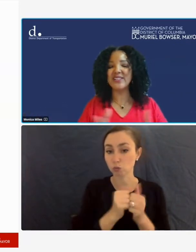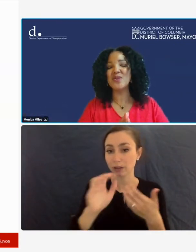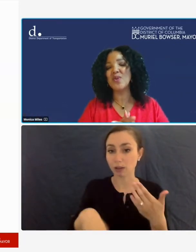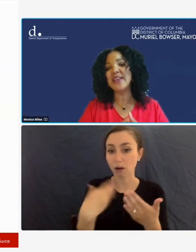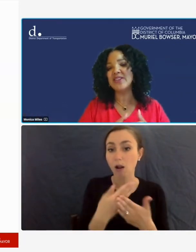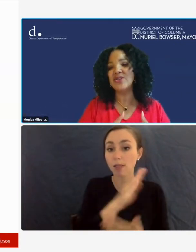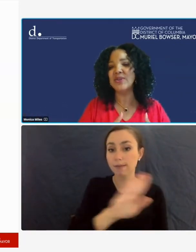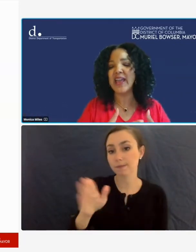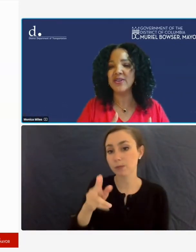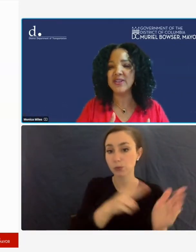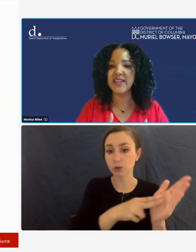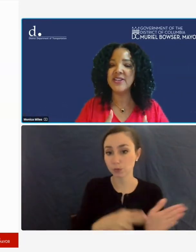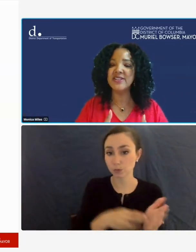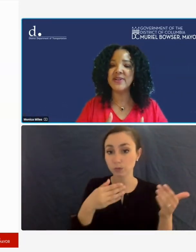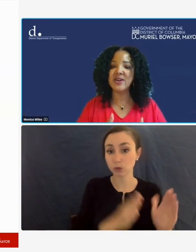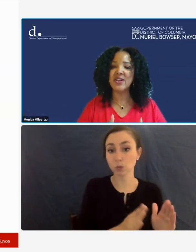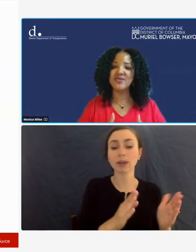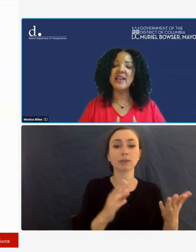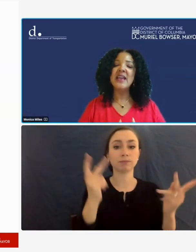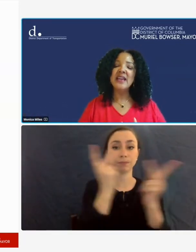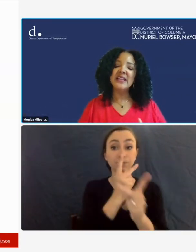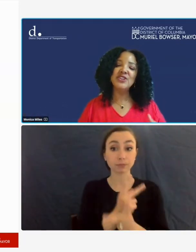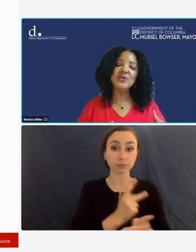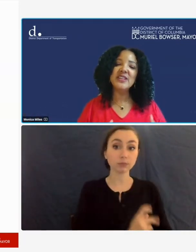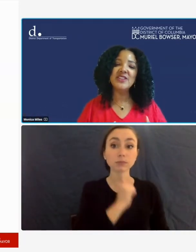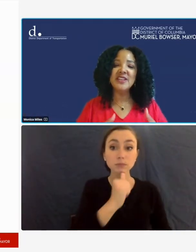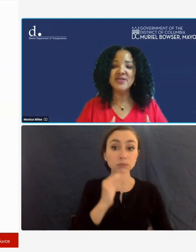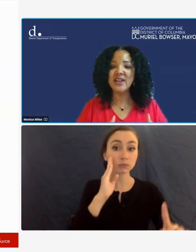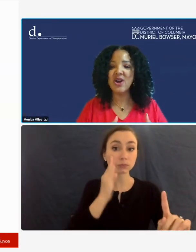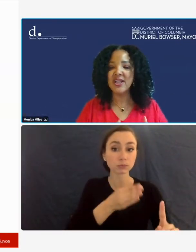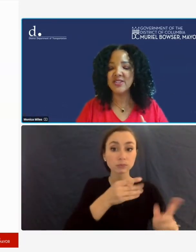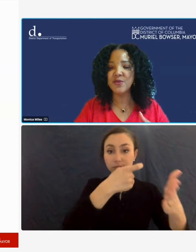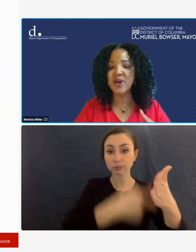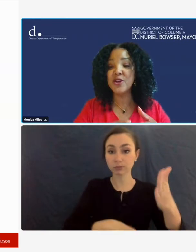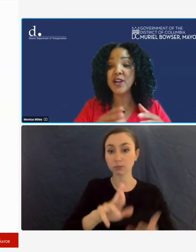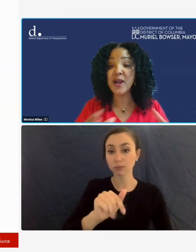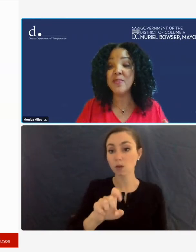way that you calculate your indirect cost rate is you look at the indirect cost for your company